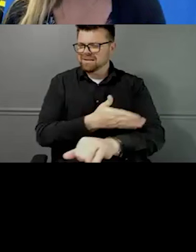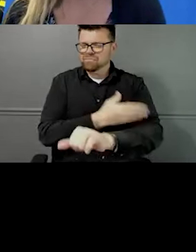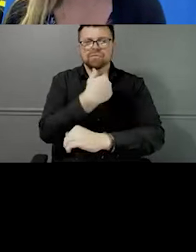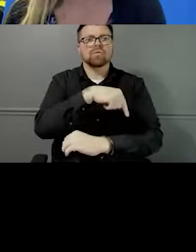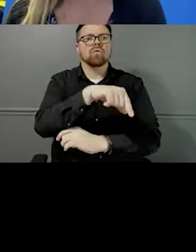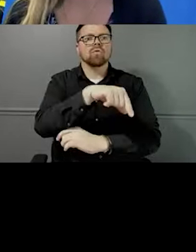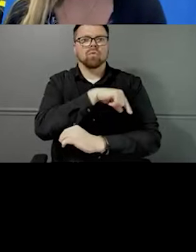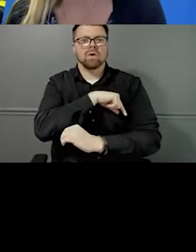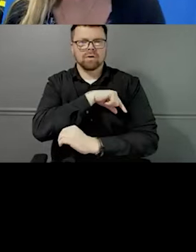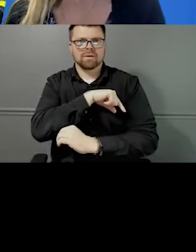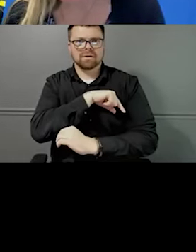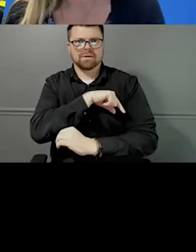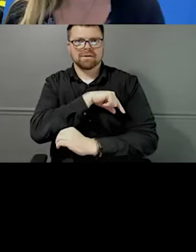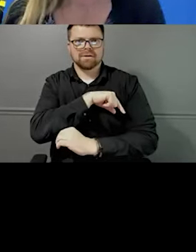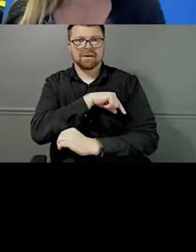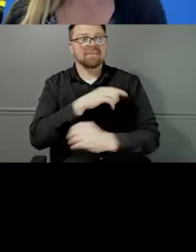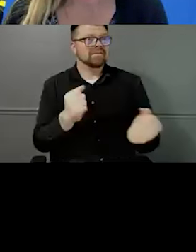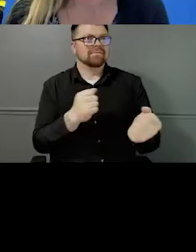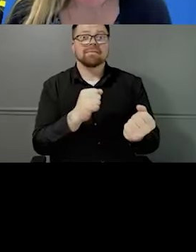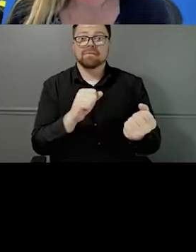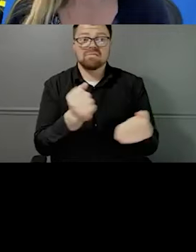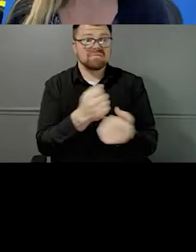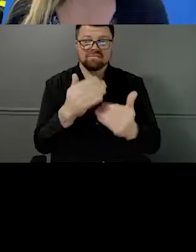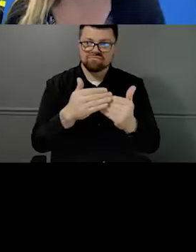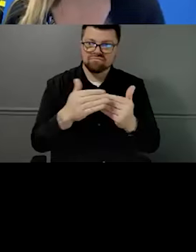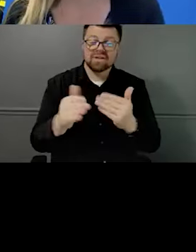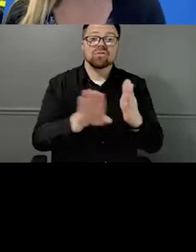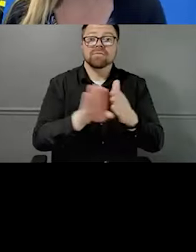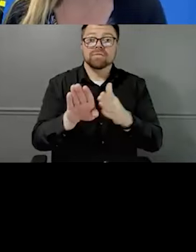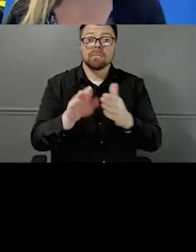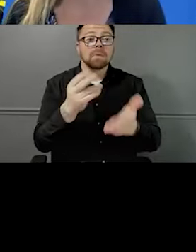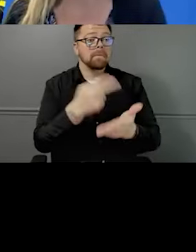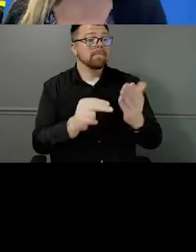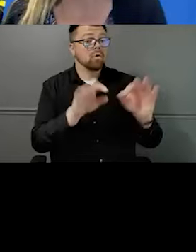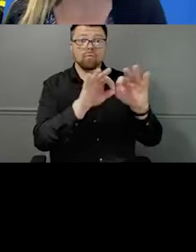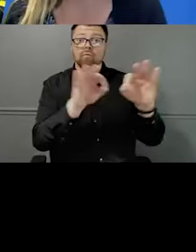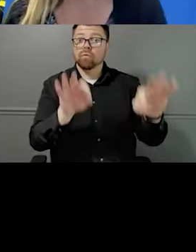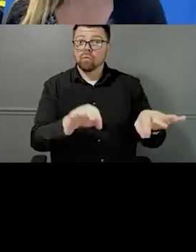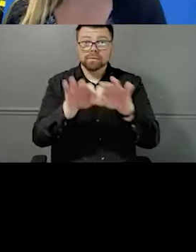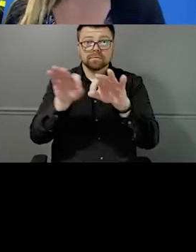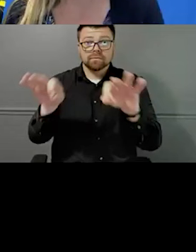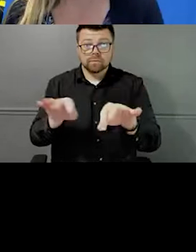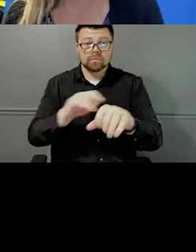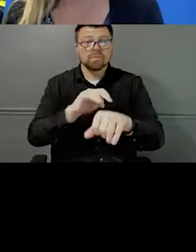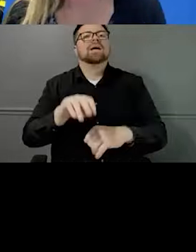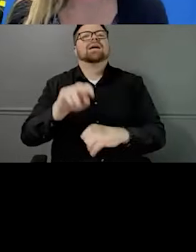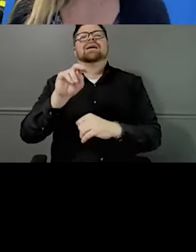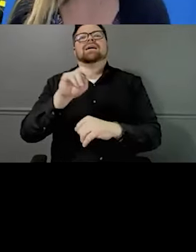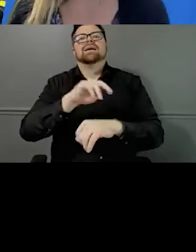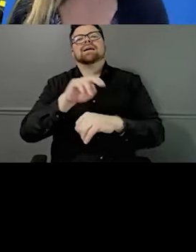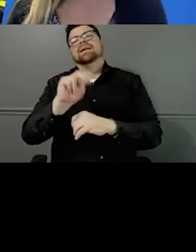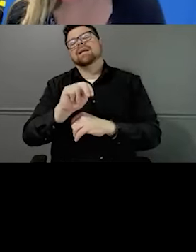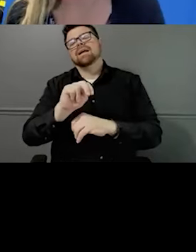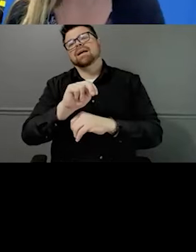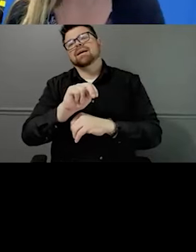ultimately, was developed. Both of these forms, the National Defense Authorization Act, 2021,